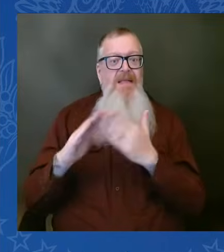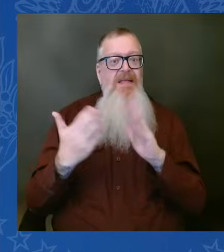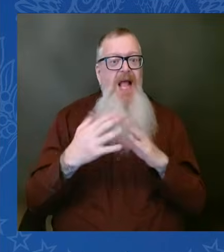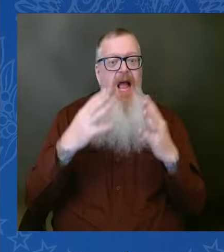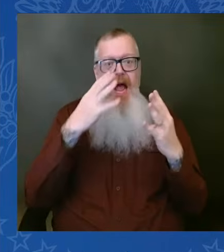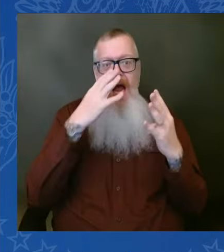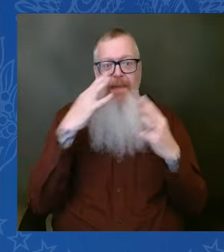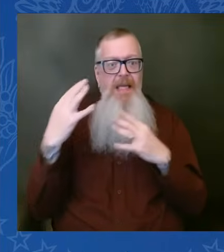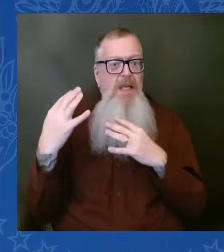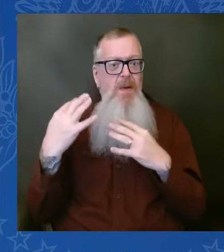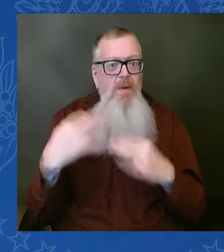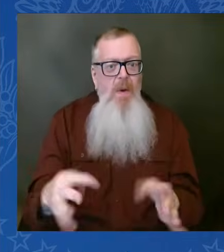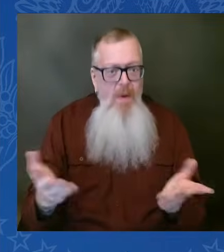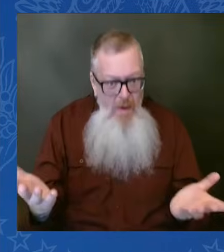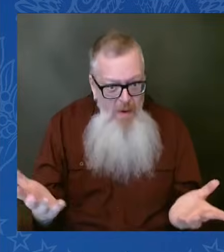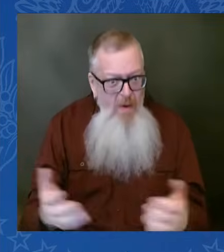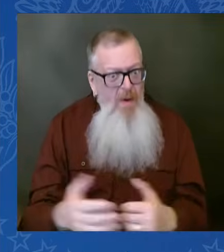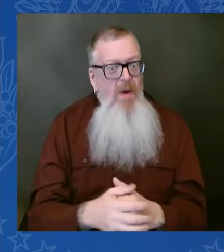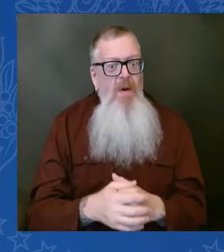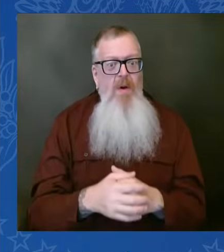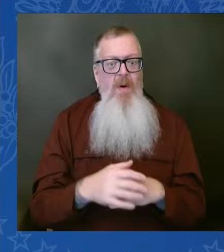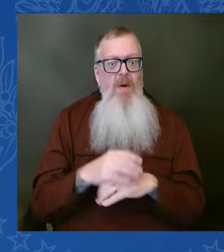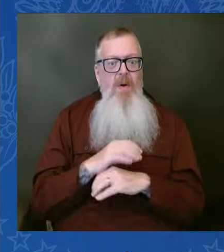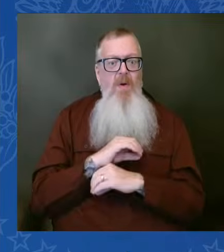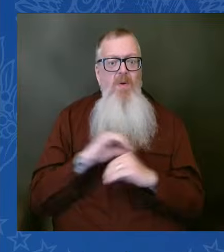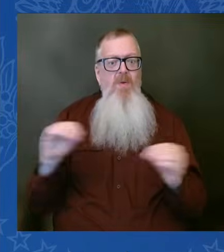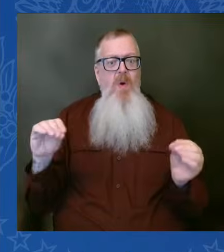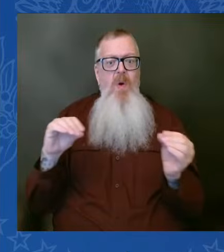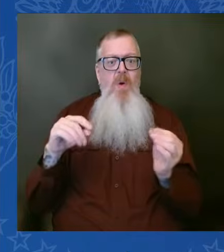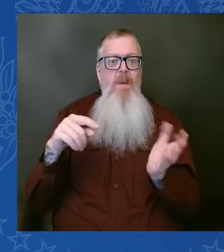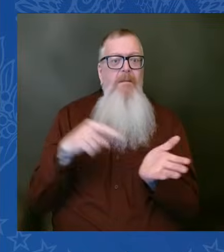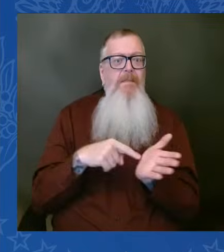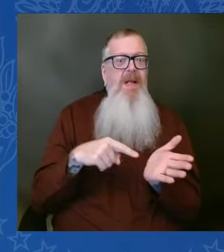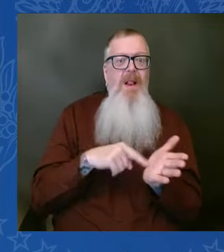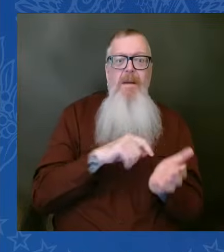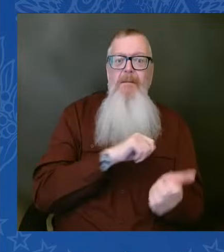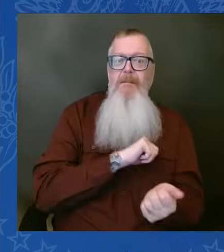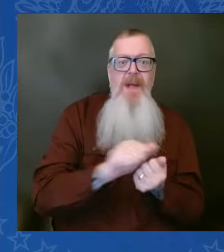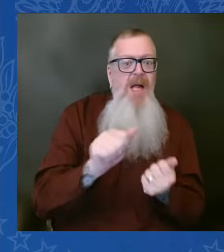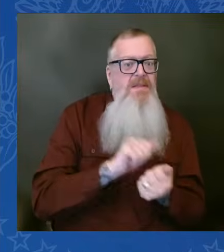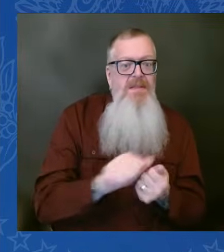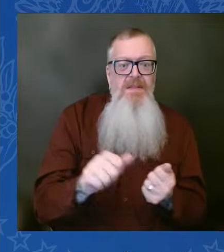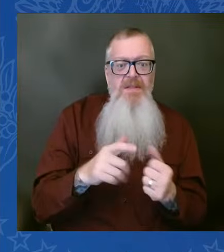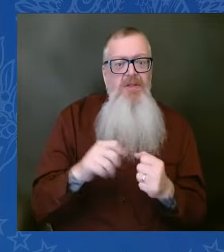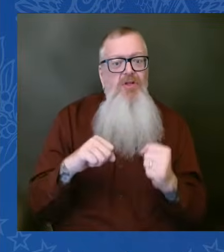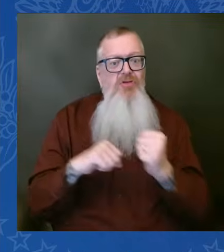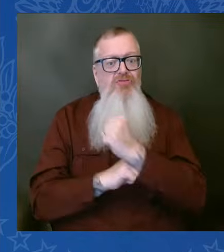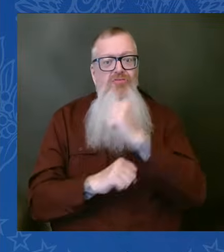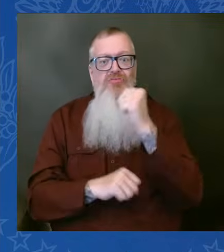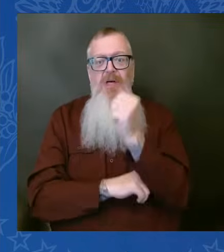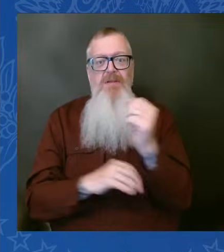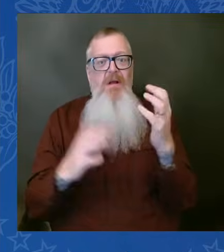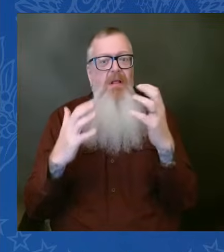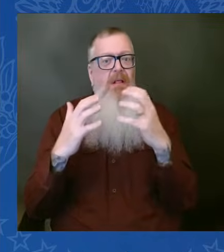Nothing got built. Well, everybody said when I wanted to have an infrastructure bill that mattered -- over a trillion three hundred billion dollars --